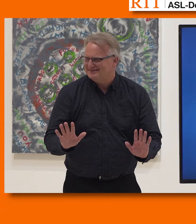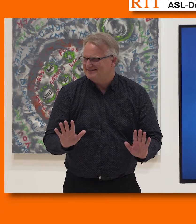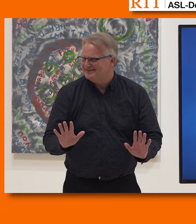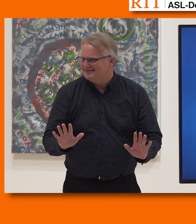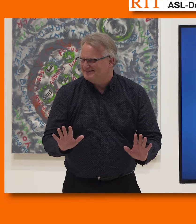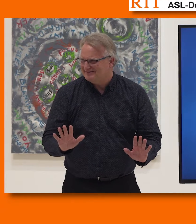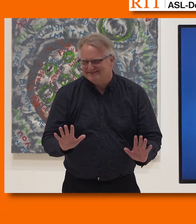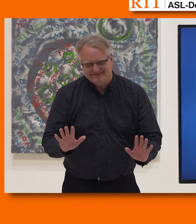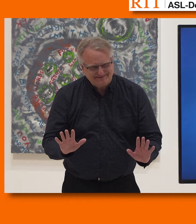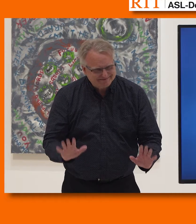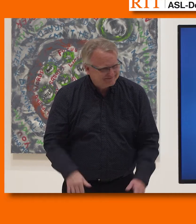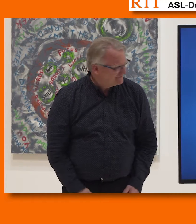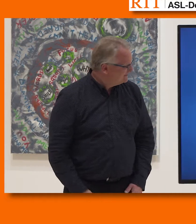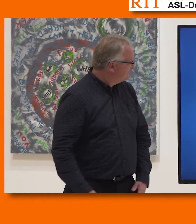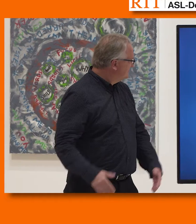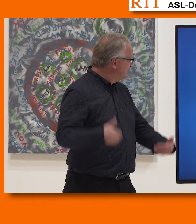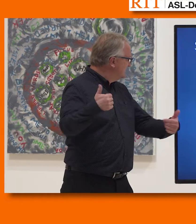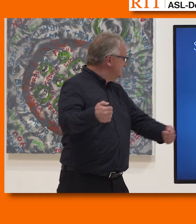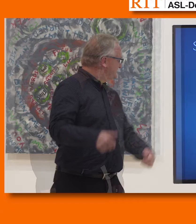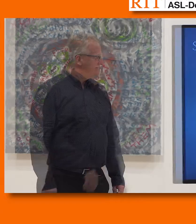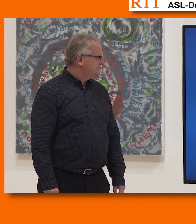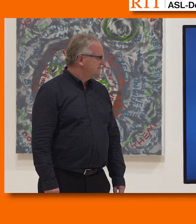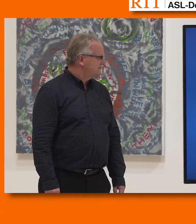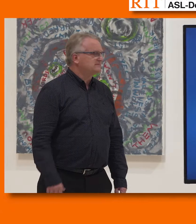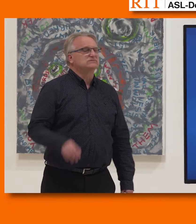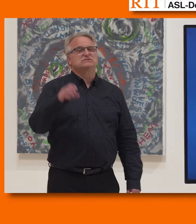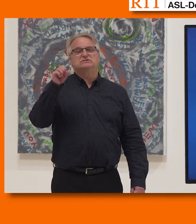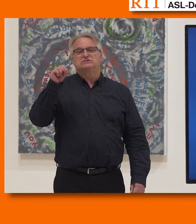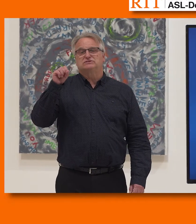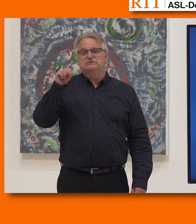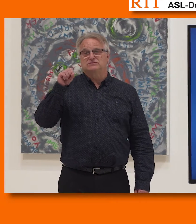You know, we're grateful for the interpreters who do the work, but still, there are challenges.